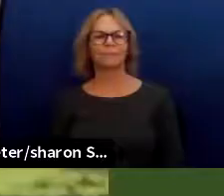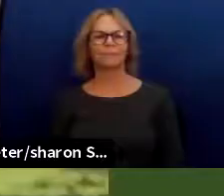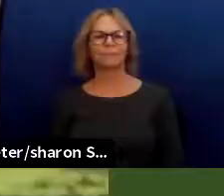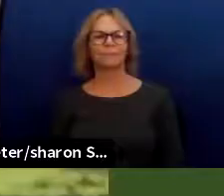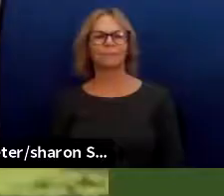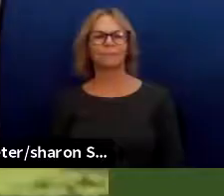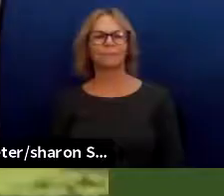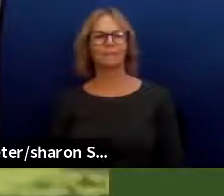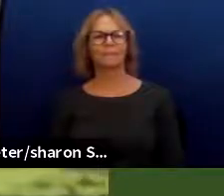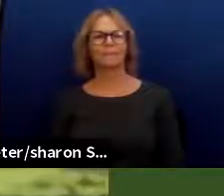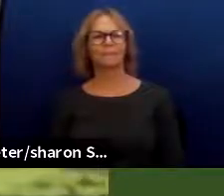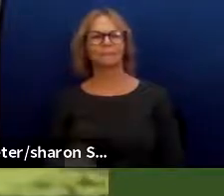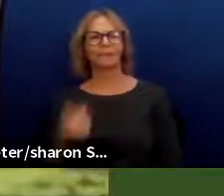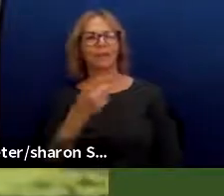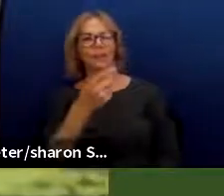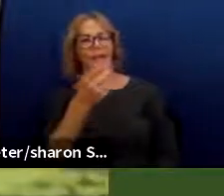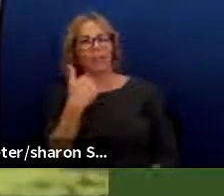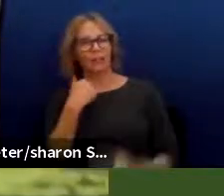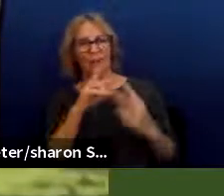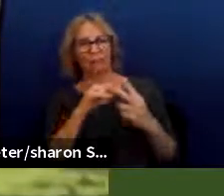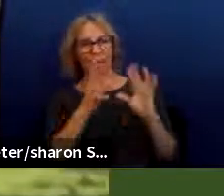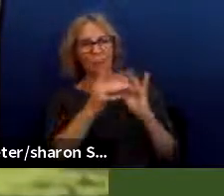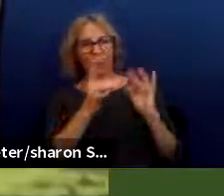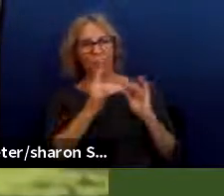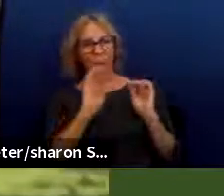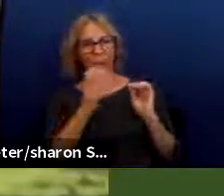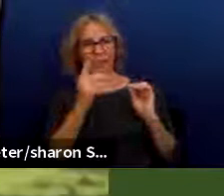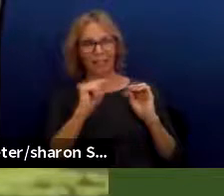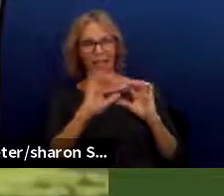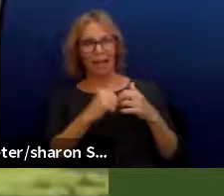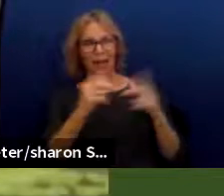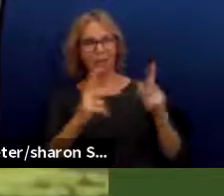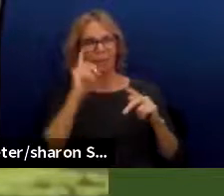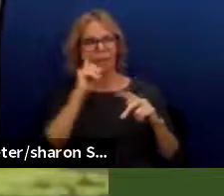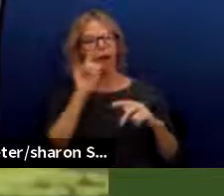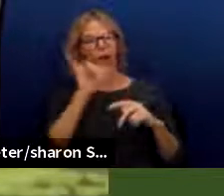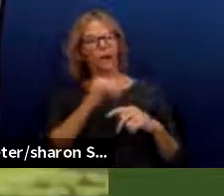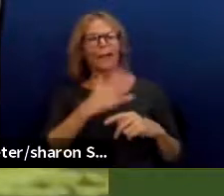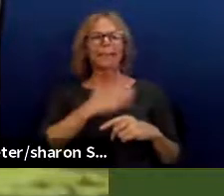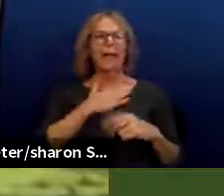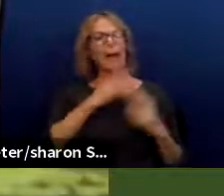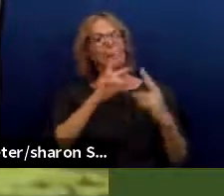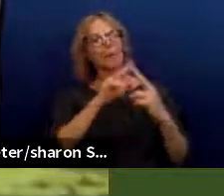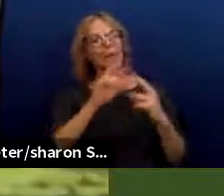Ruthann Van Buren: You do have, you do have a couple of comments in the chat how people thought, Oh, that's a happy couple. That was their first thought.